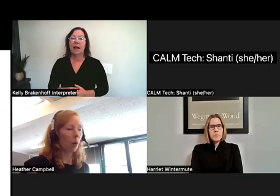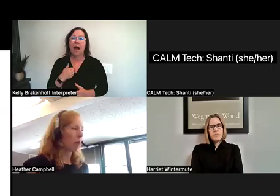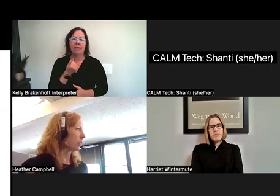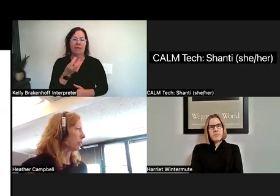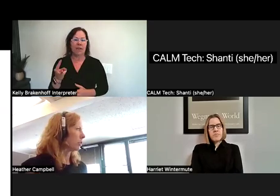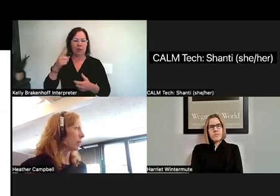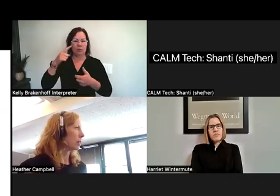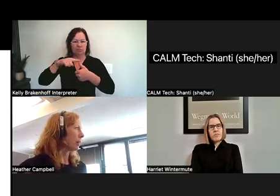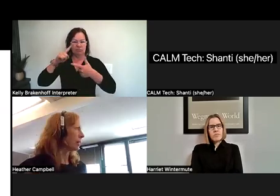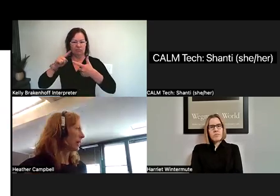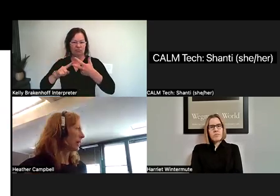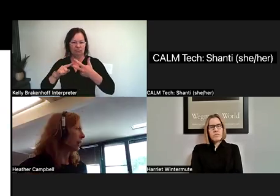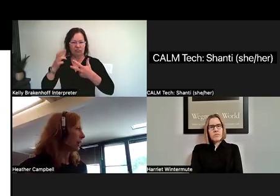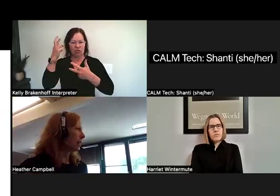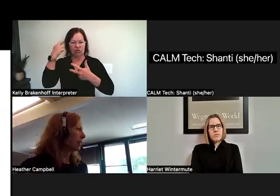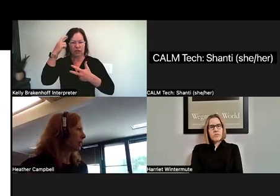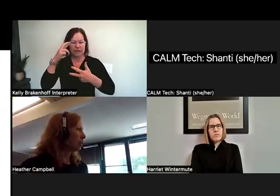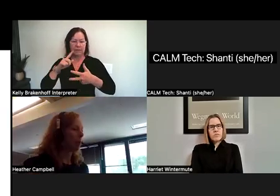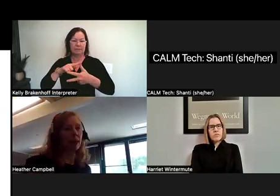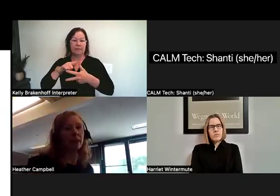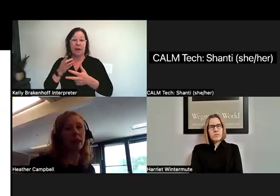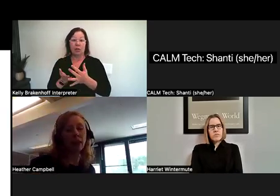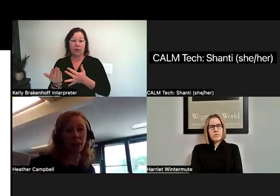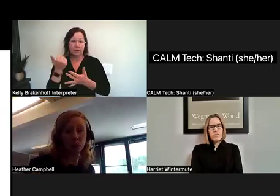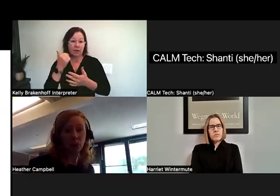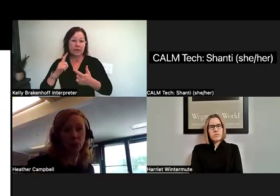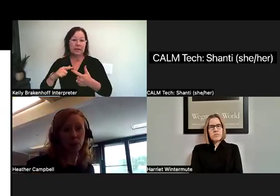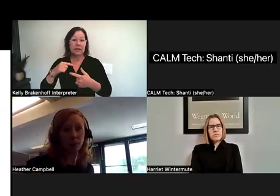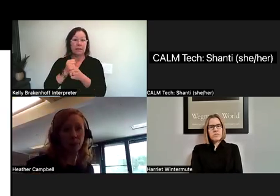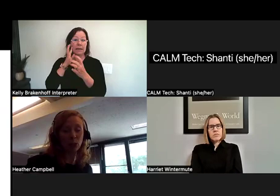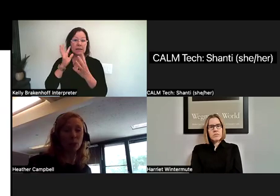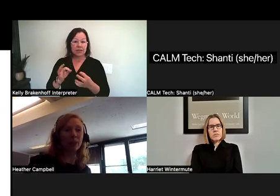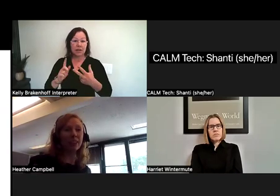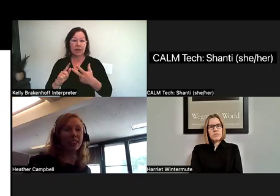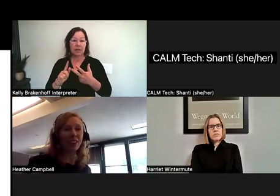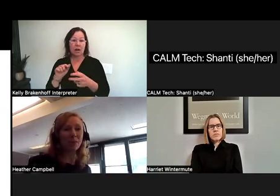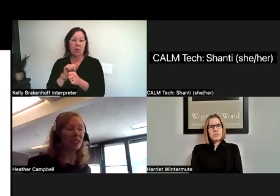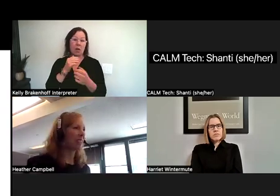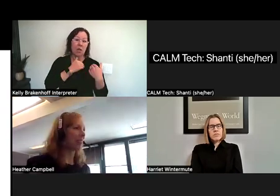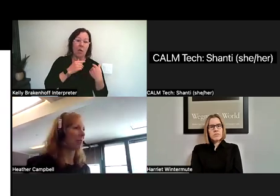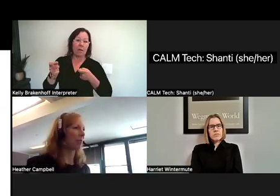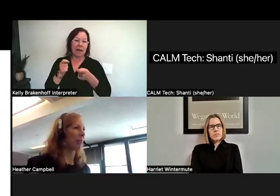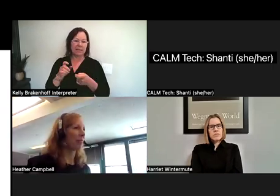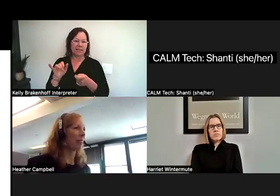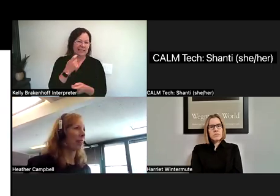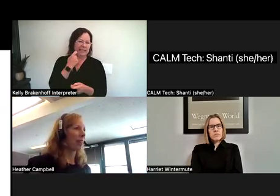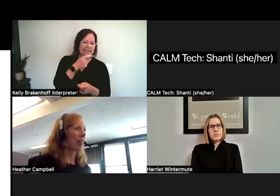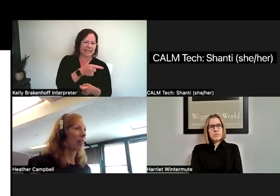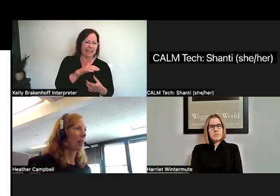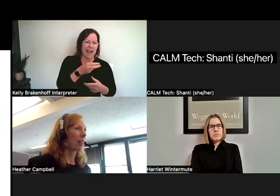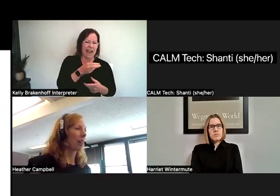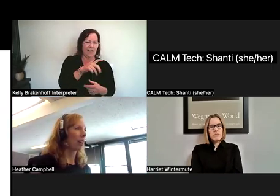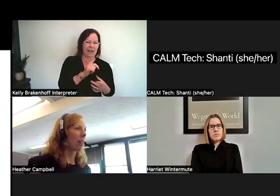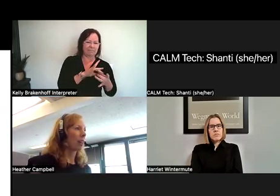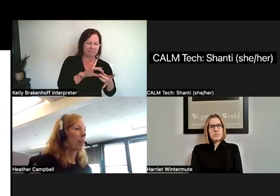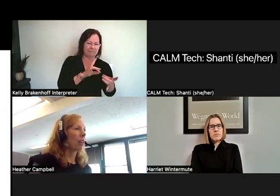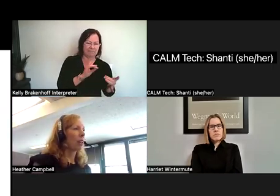over. Transparency. Cities decision making and workload management as Harriet mentioned.